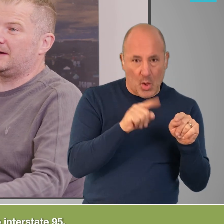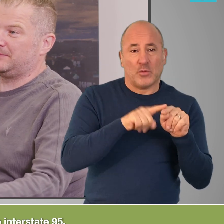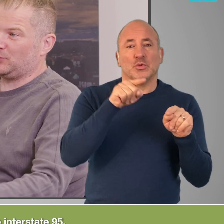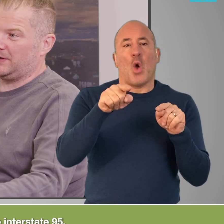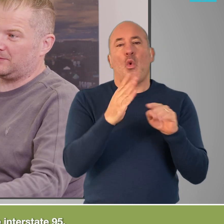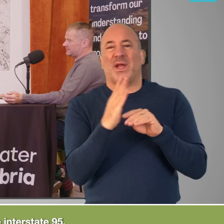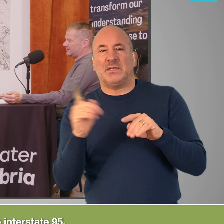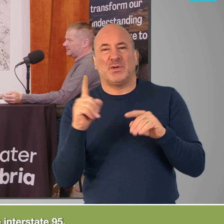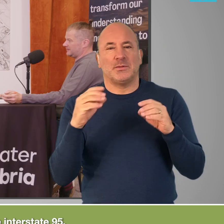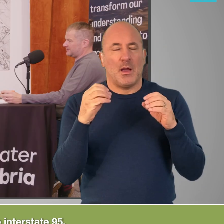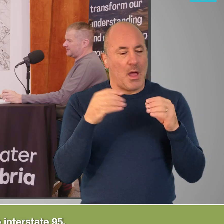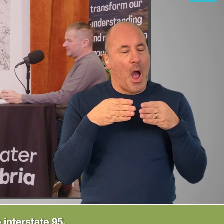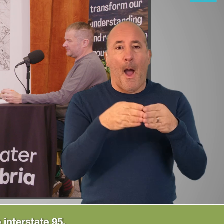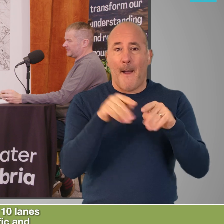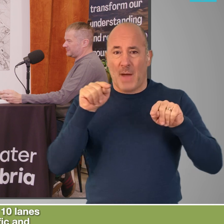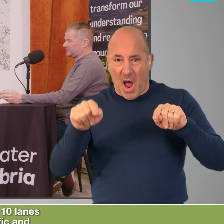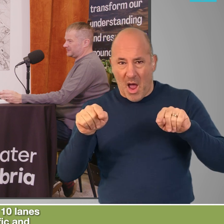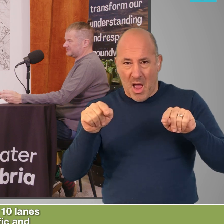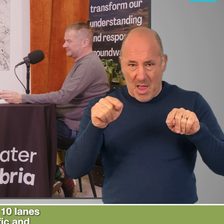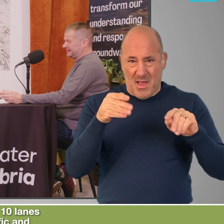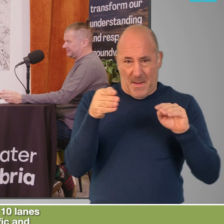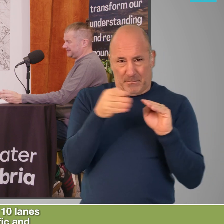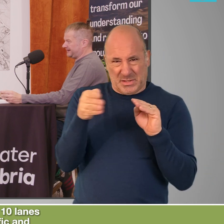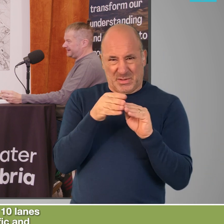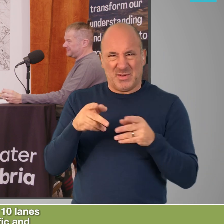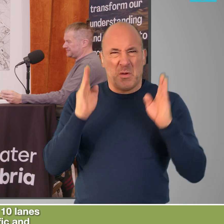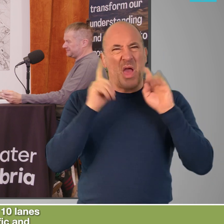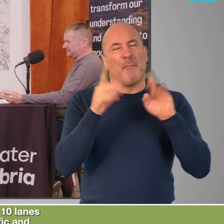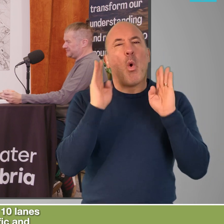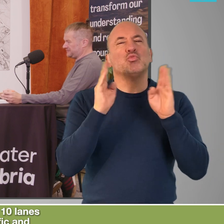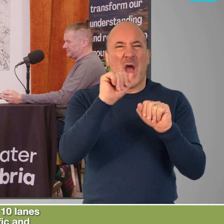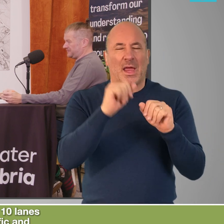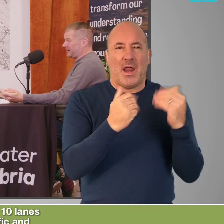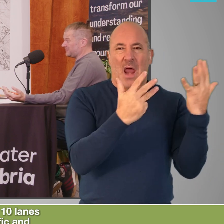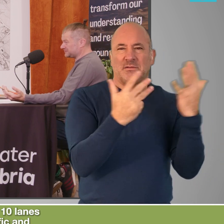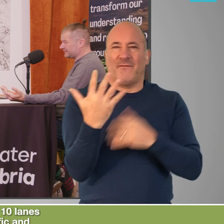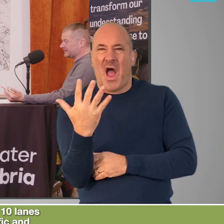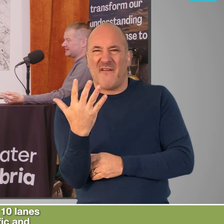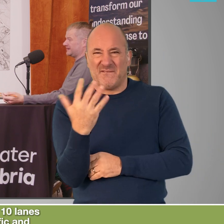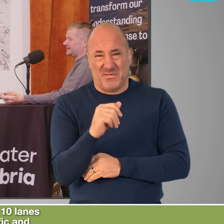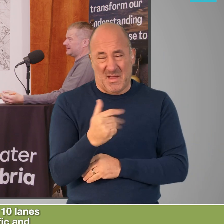and between it was the interstate 95, so about eight or 10 lanes of highway traffic and